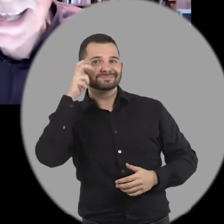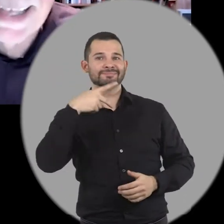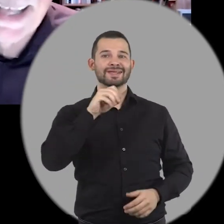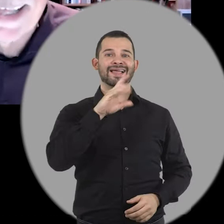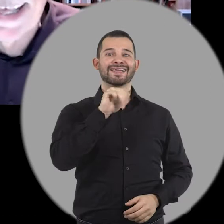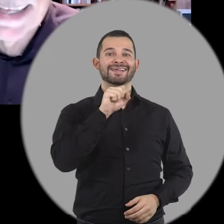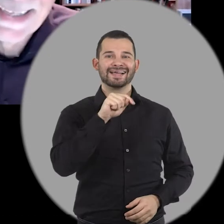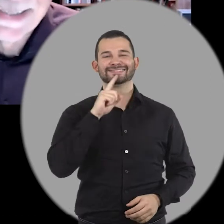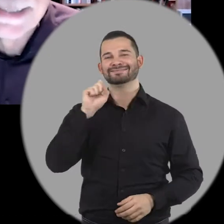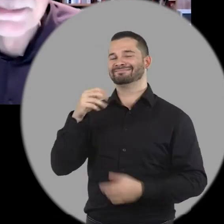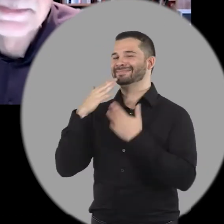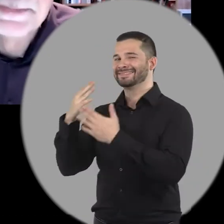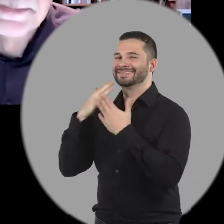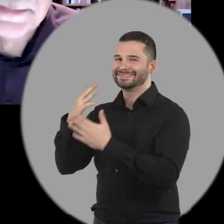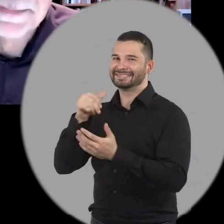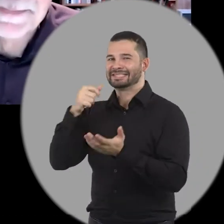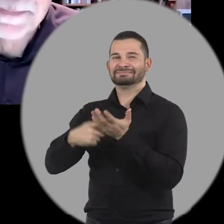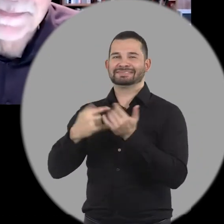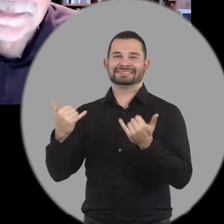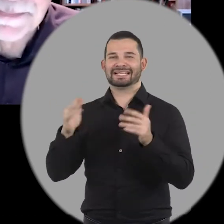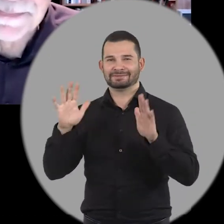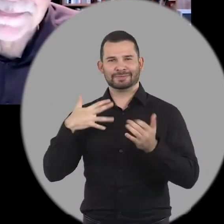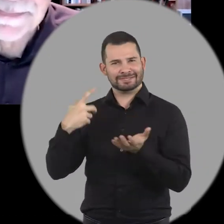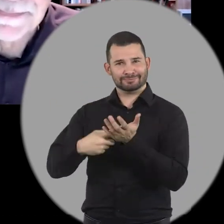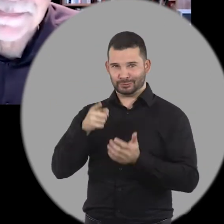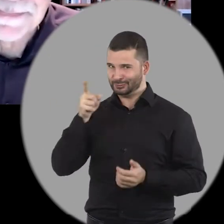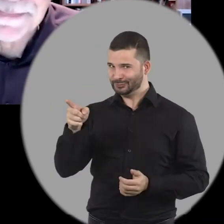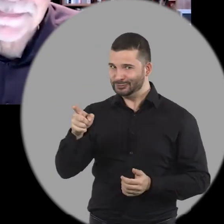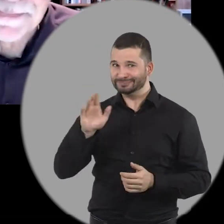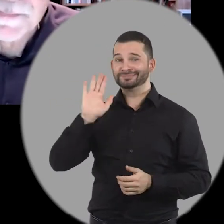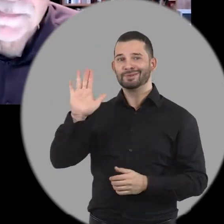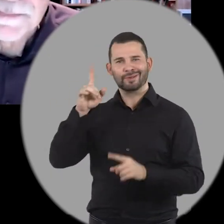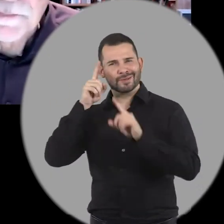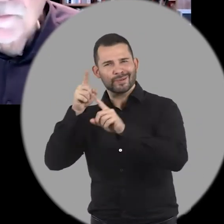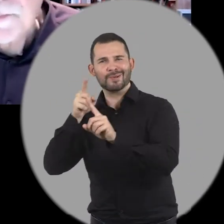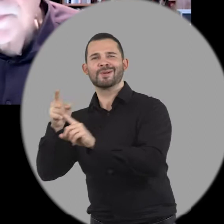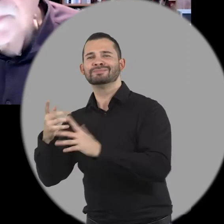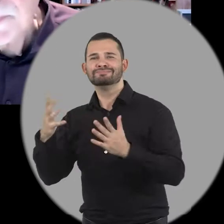were here to talk about you and what you're working toward. But before we get into that,